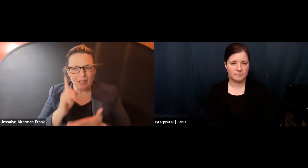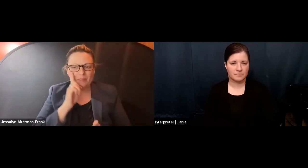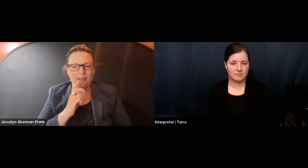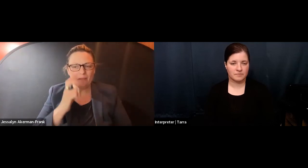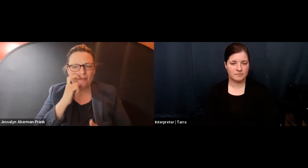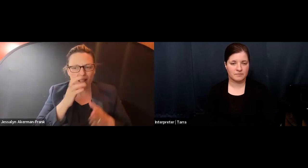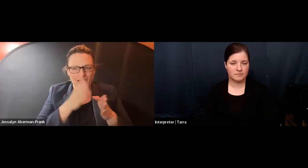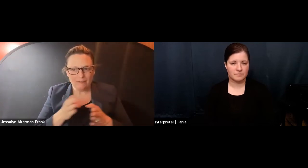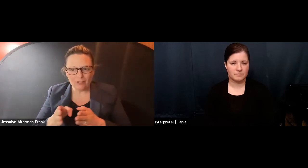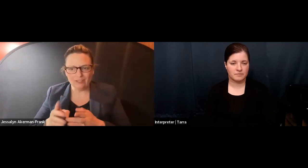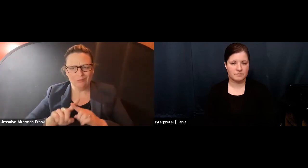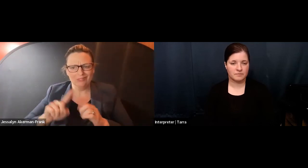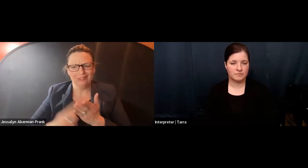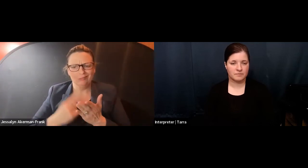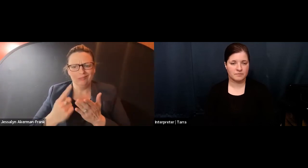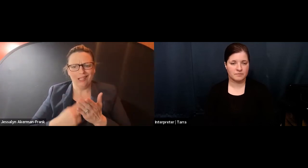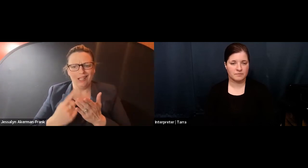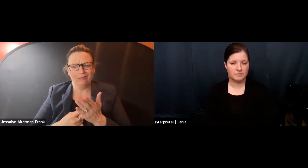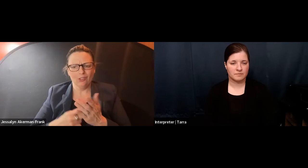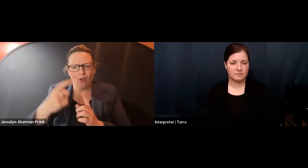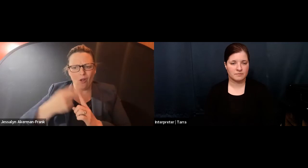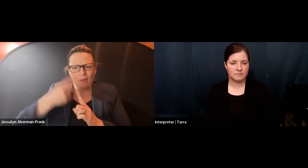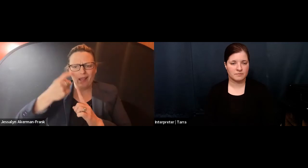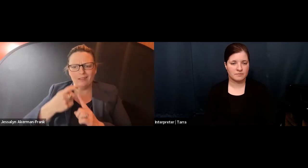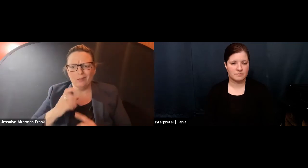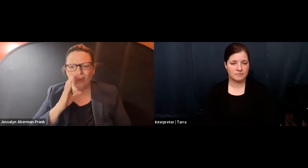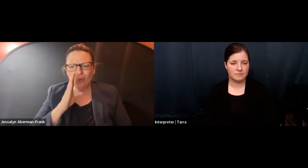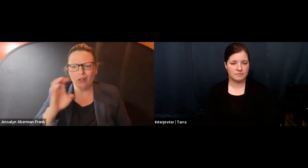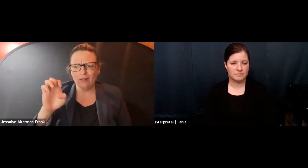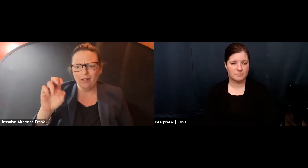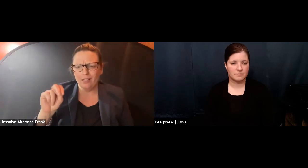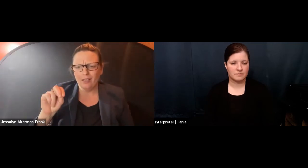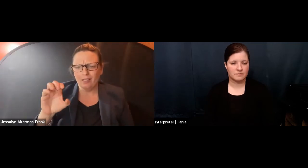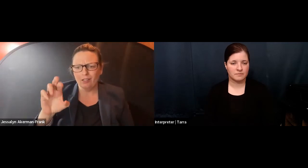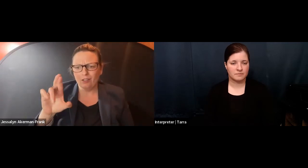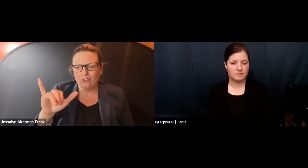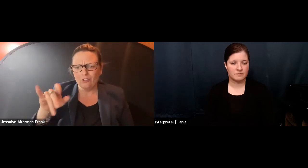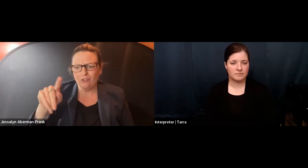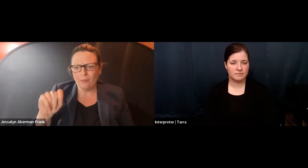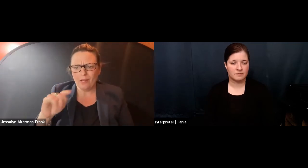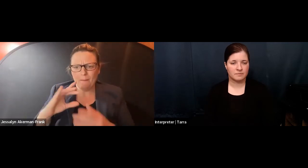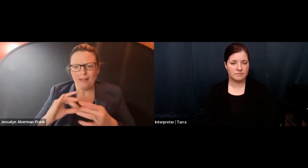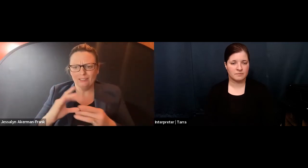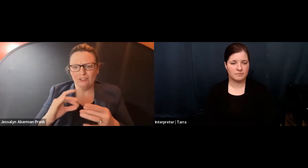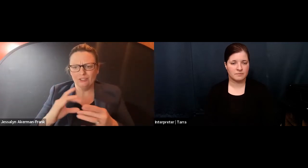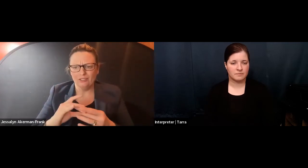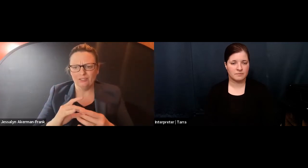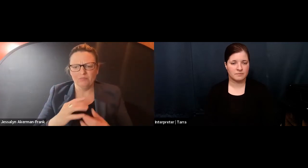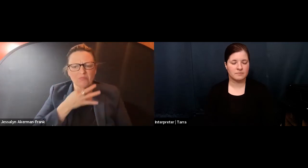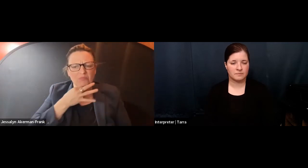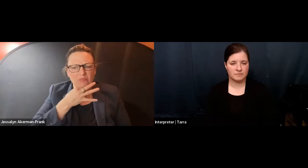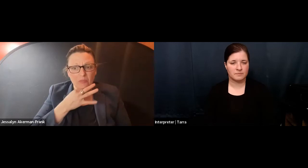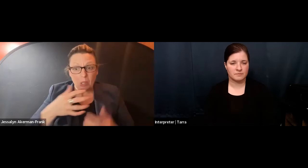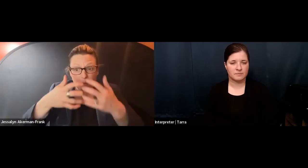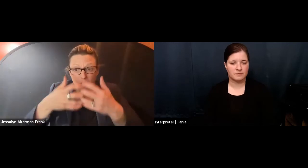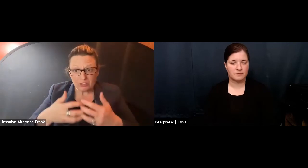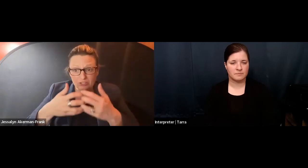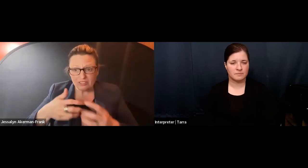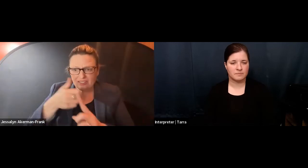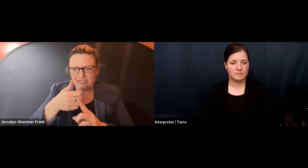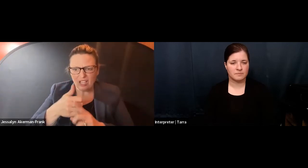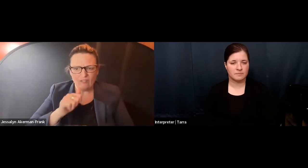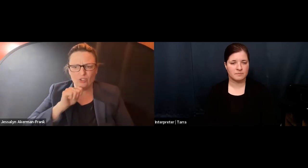We do have a question here.